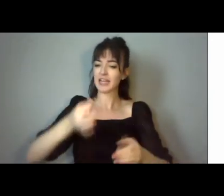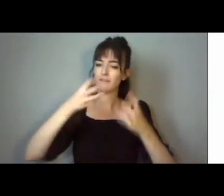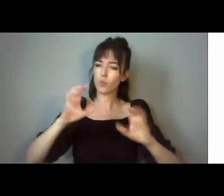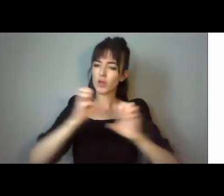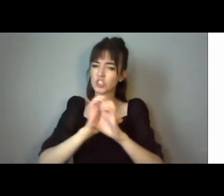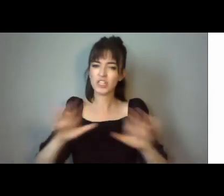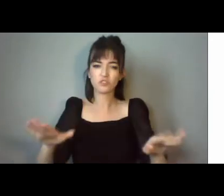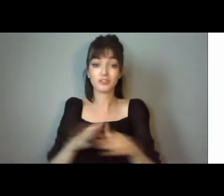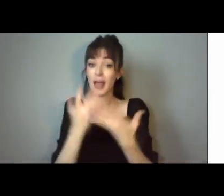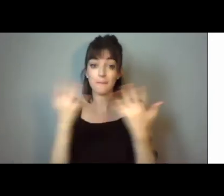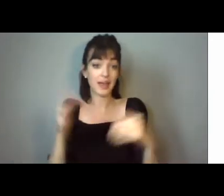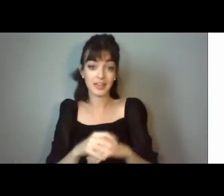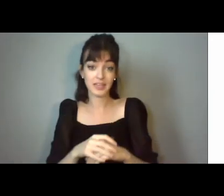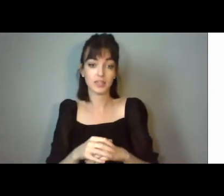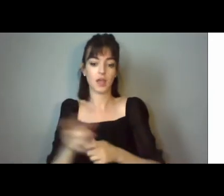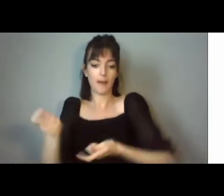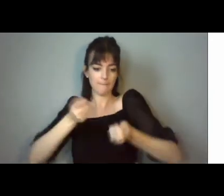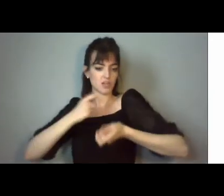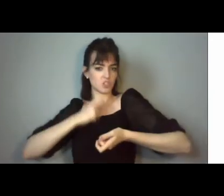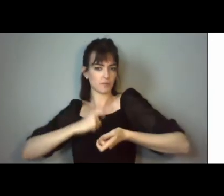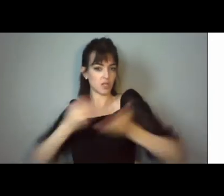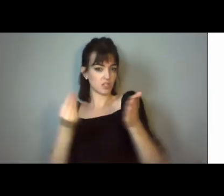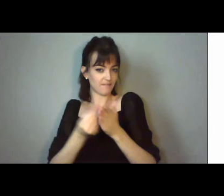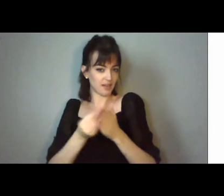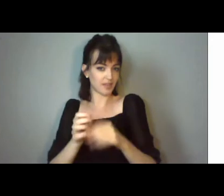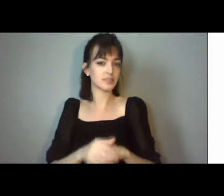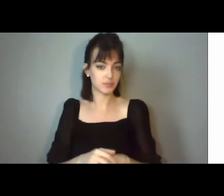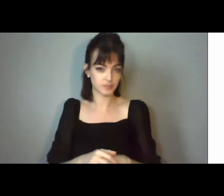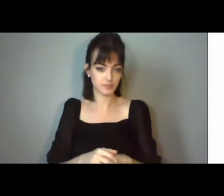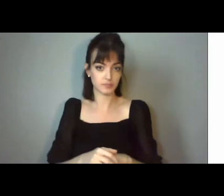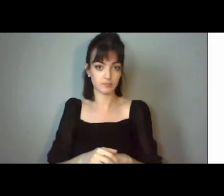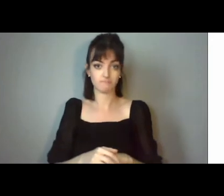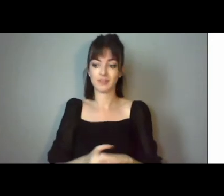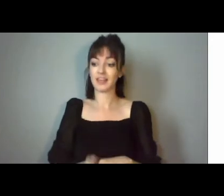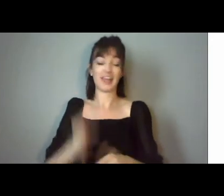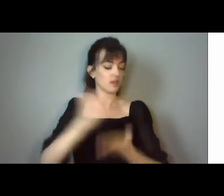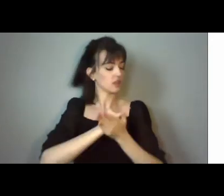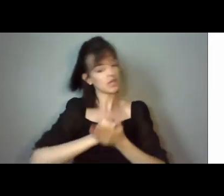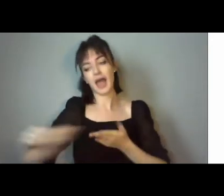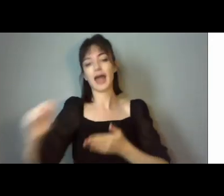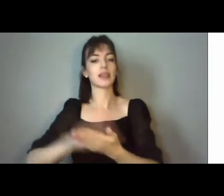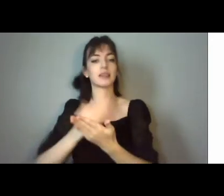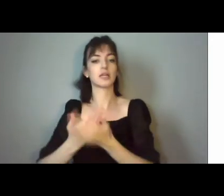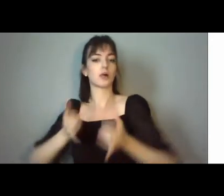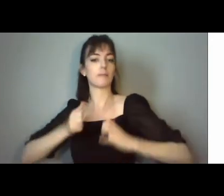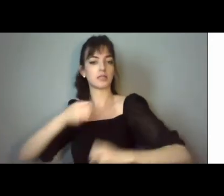and managing personal finances. The denial of legal capacity is a denial of personhood. As